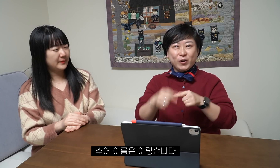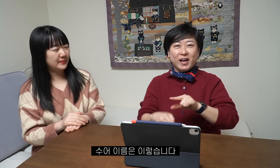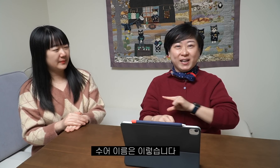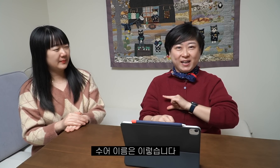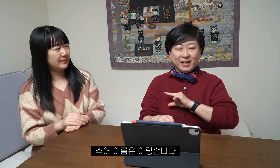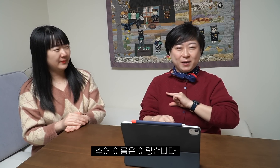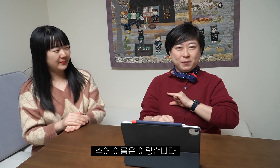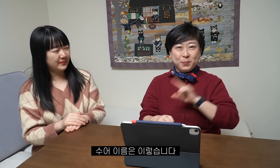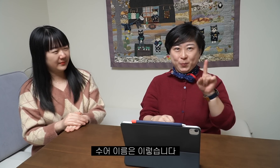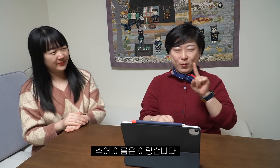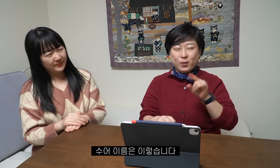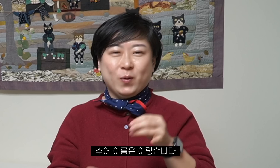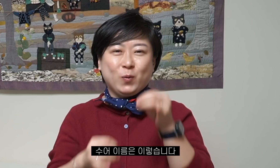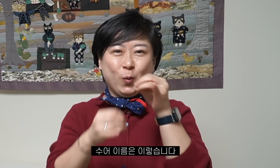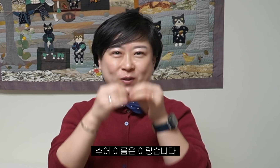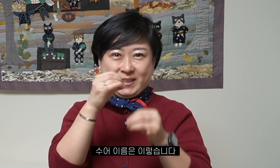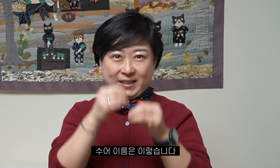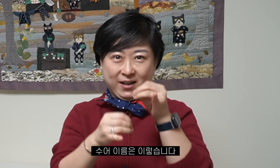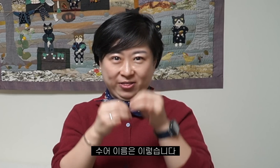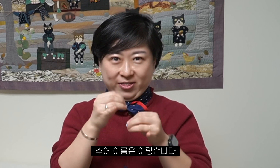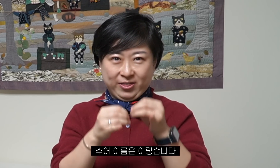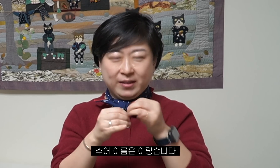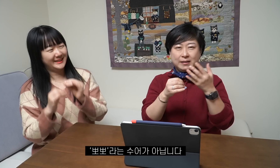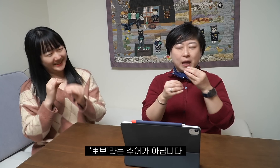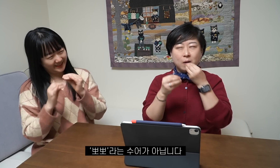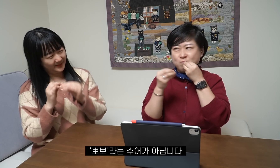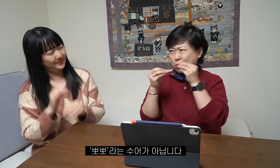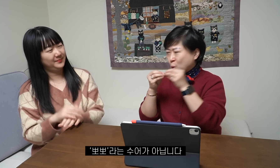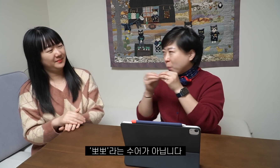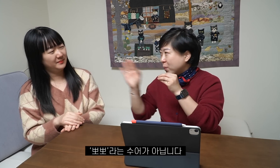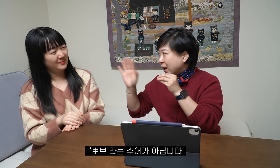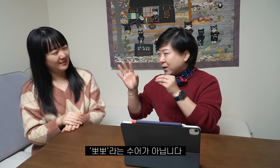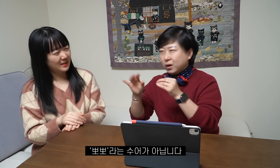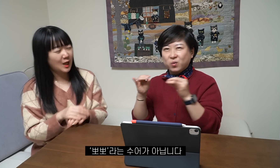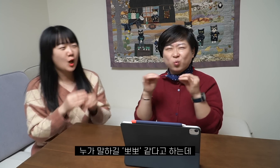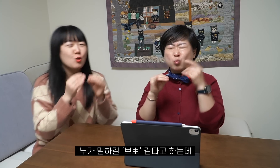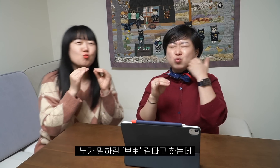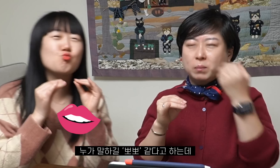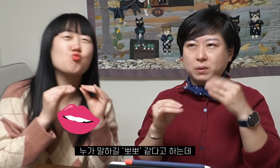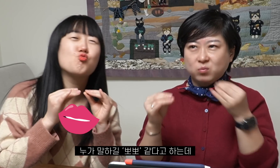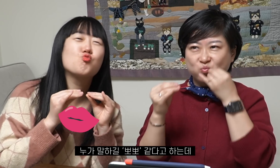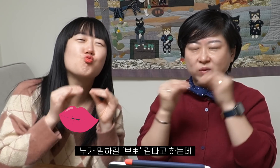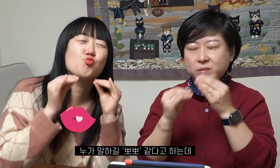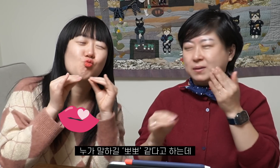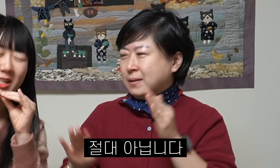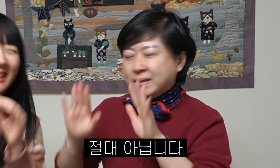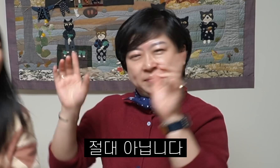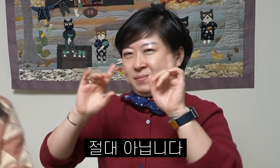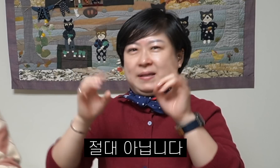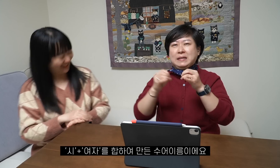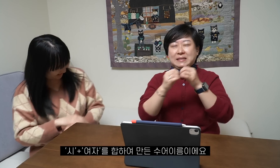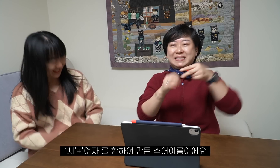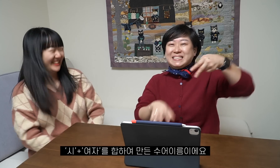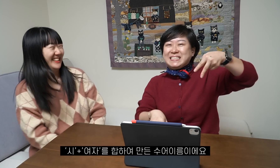and my sign language name is this. Kiss is not a sign language. Someone says it's like a kiss, but absolutely not.